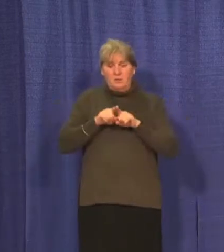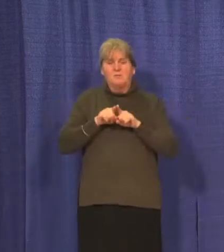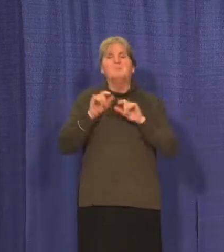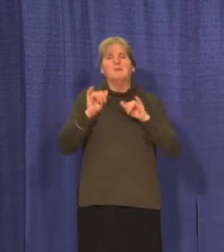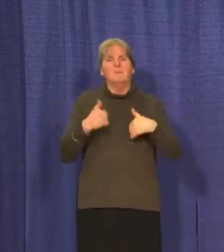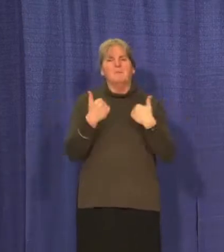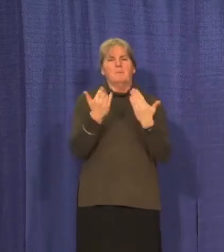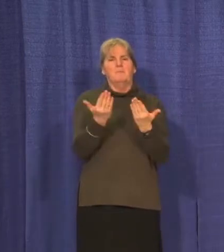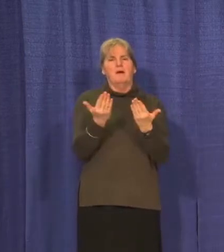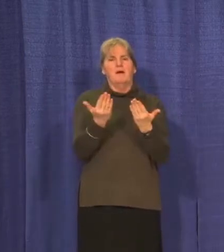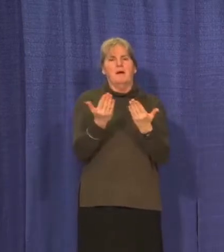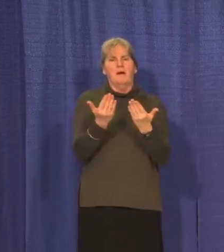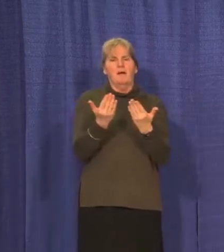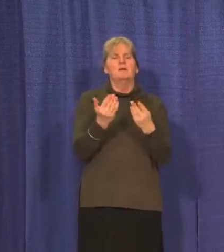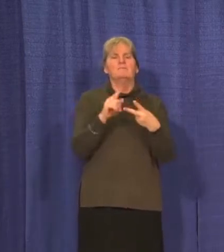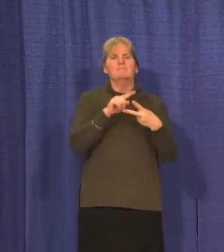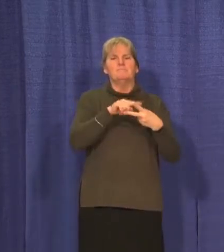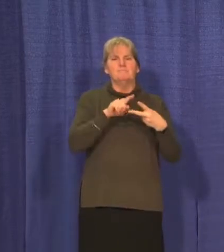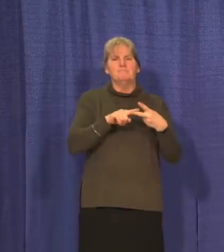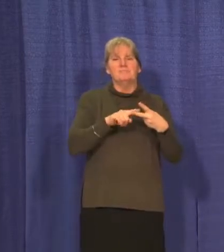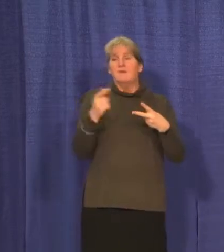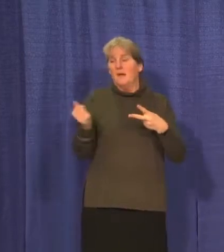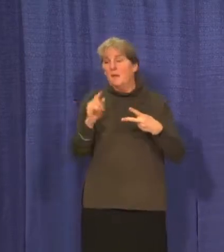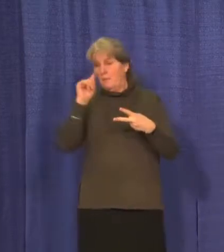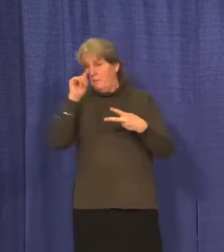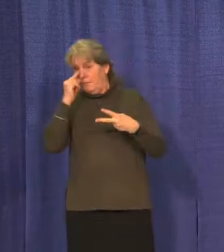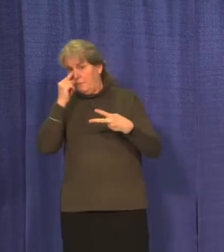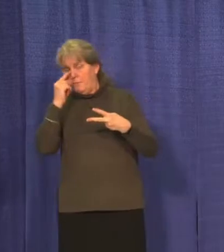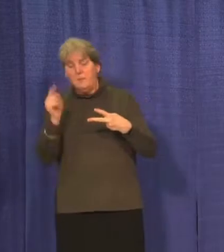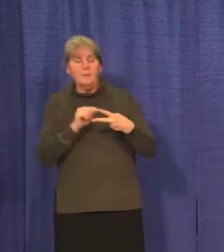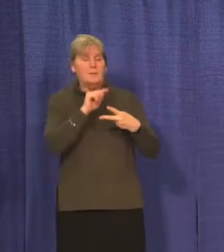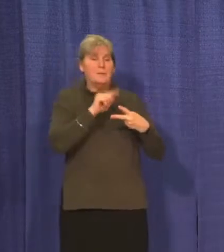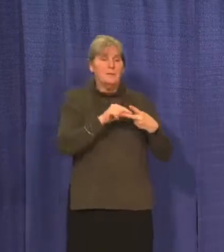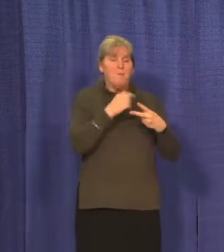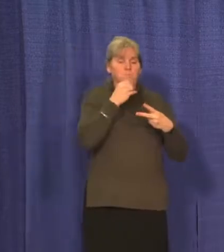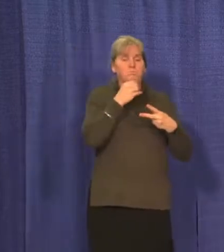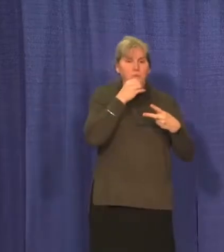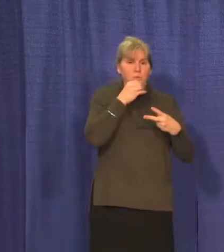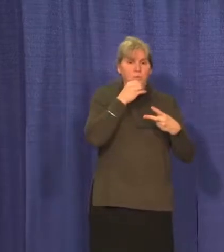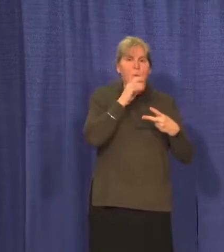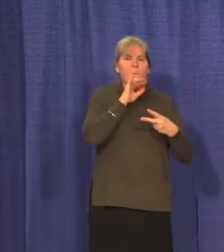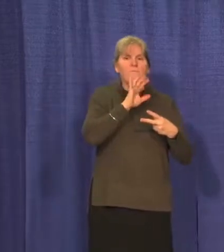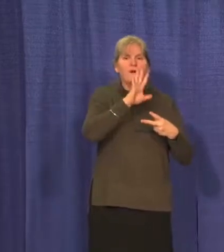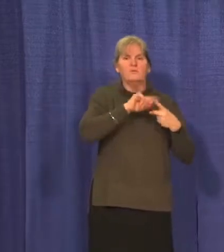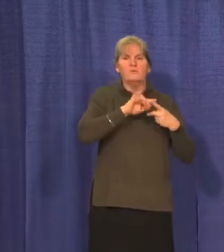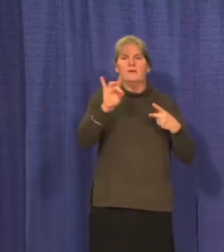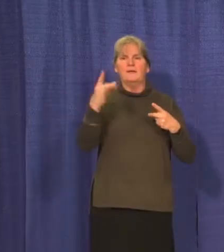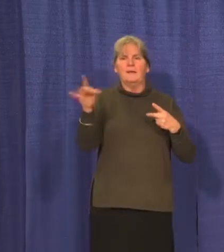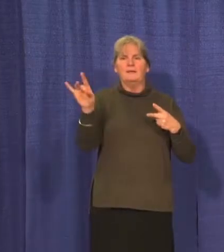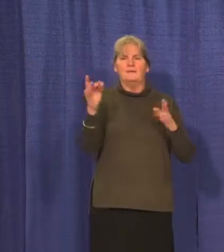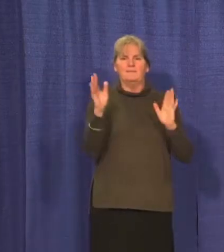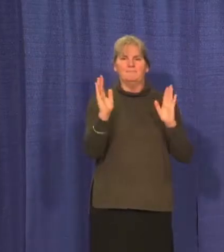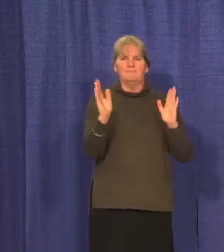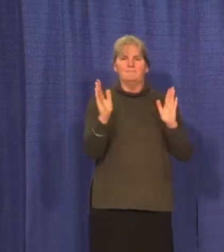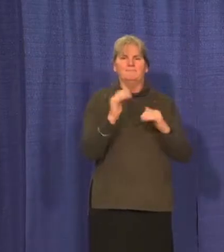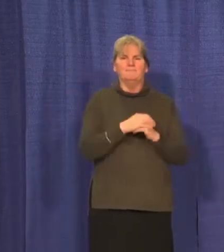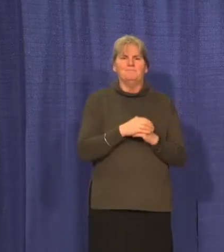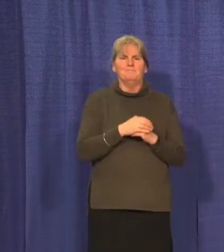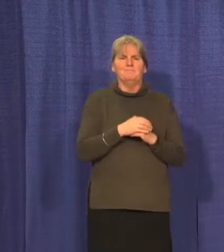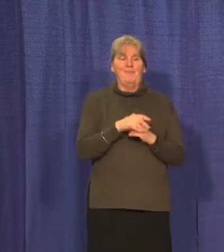method of testing as an alternative to nasal swabs ages five to 18. One of the great features of the